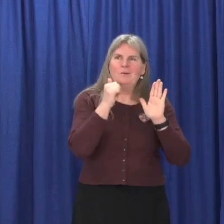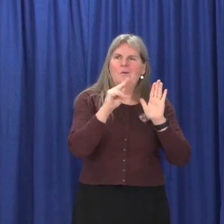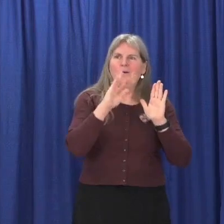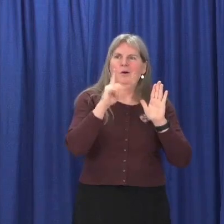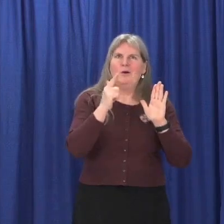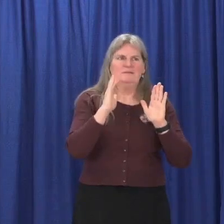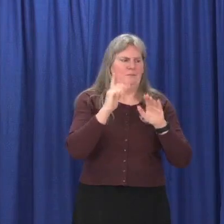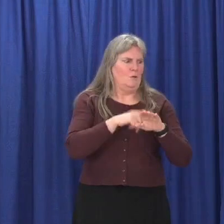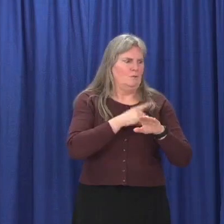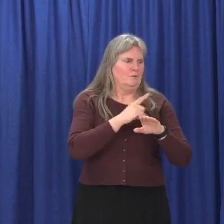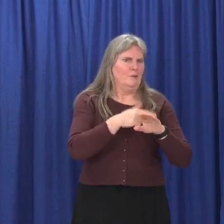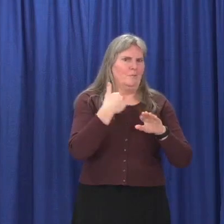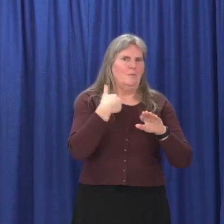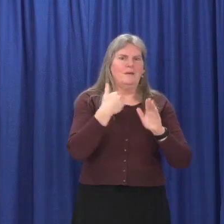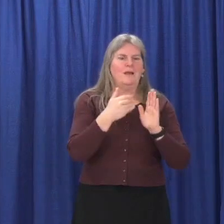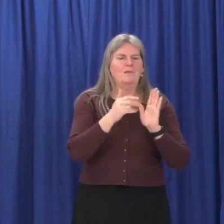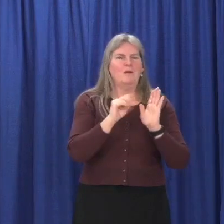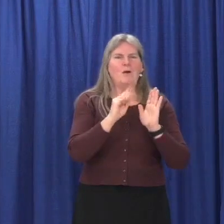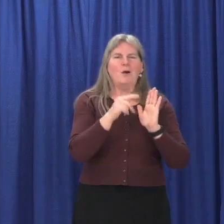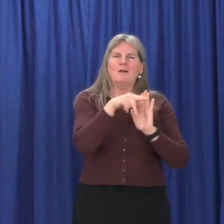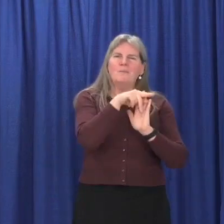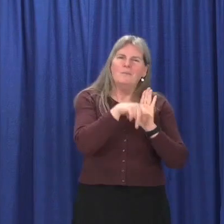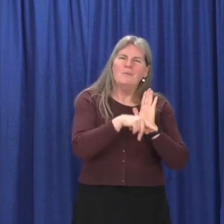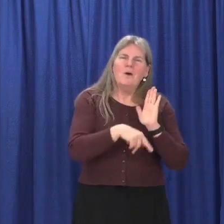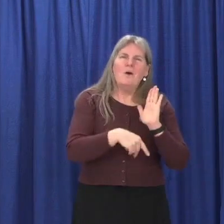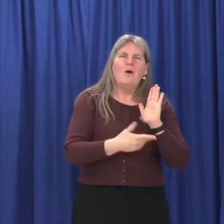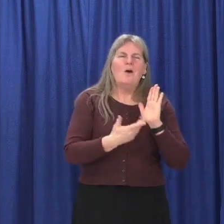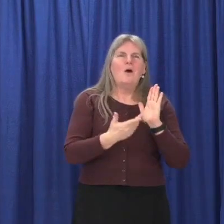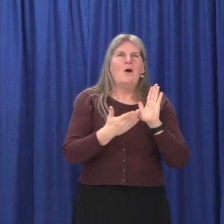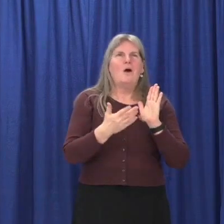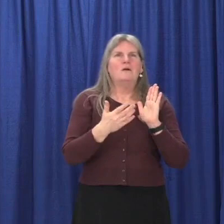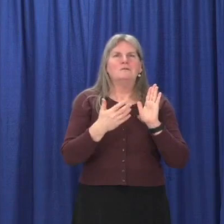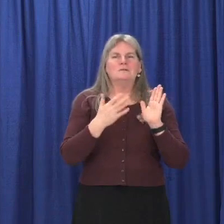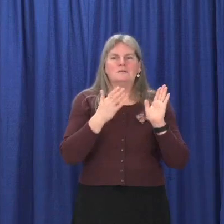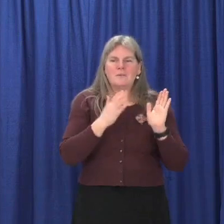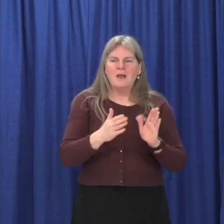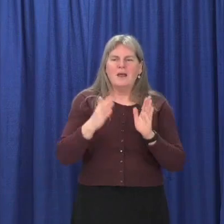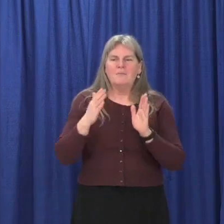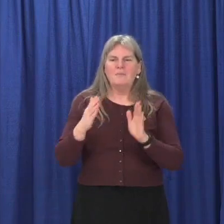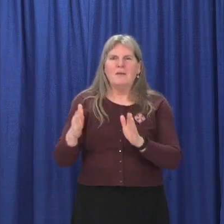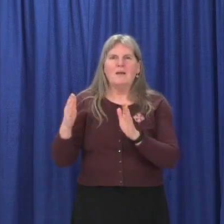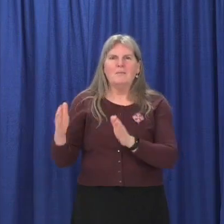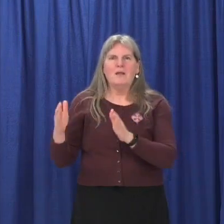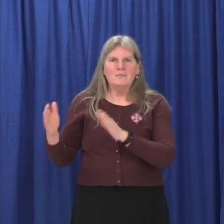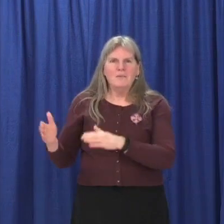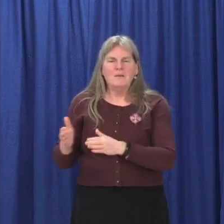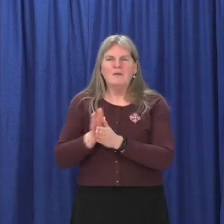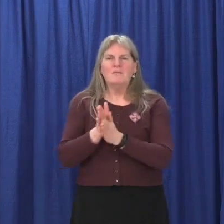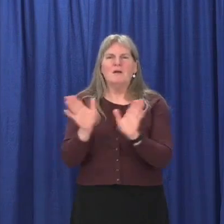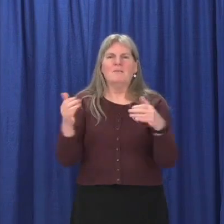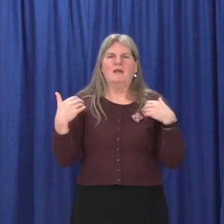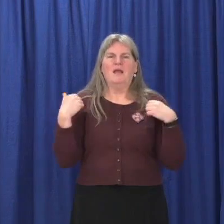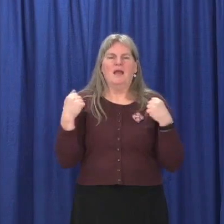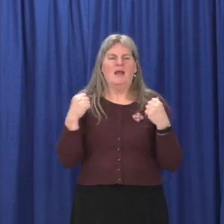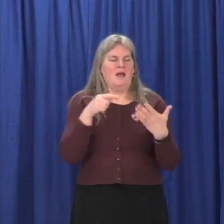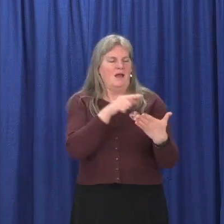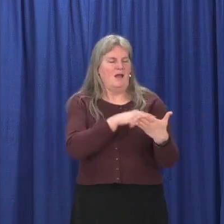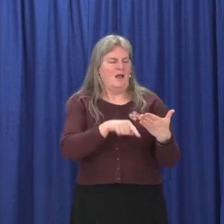ourselves from policy writ large, to a situation where public health officers are very helpful in making sure that